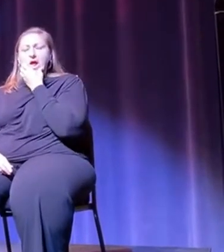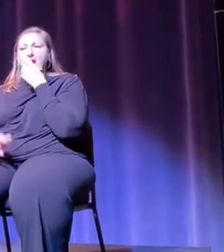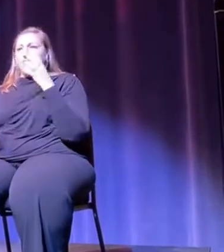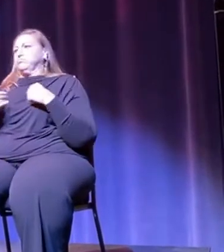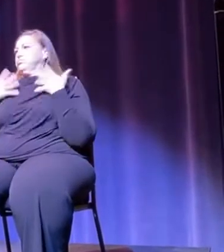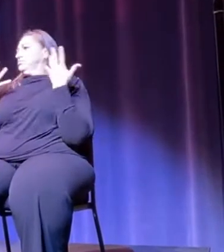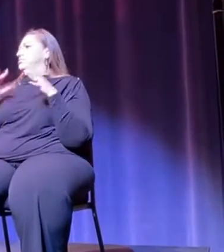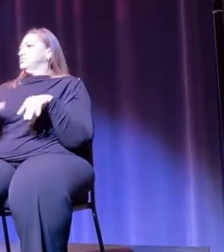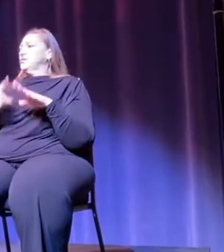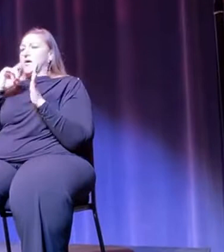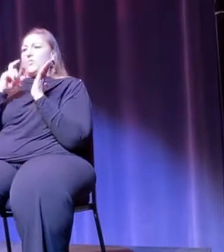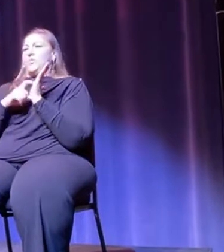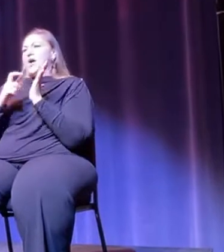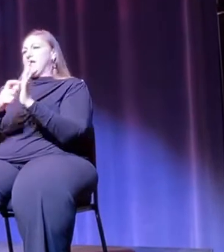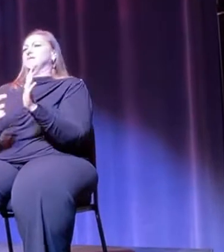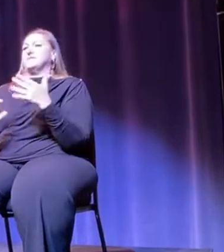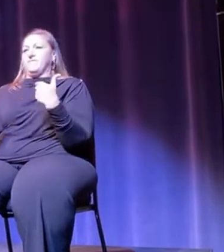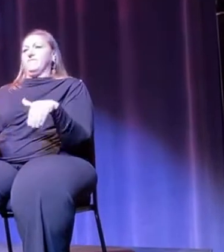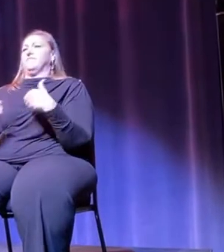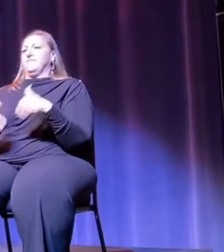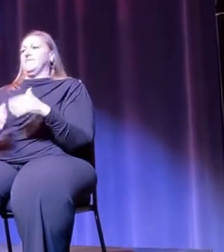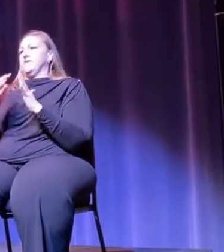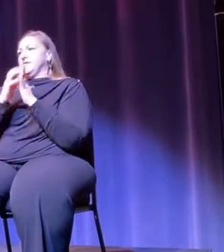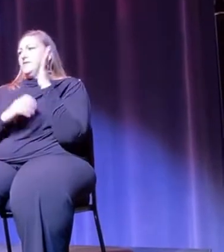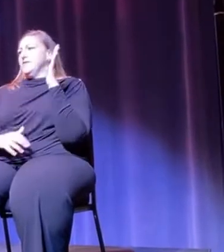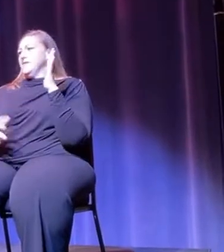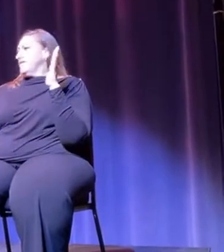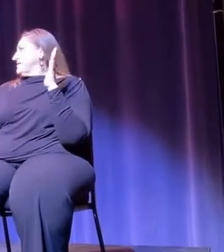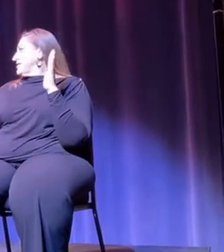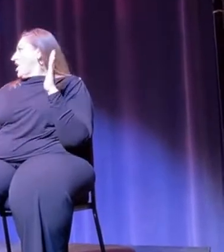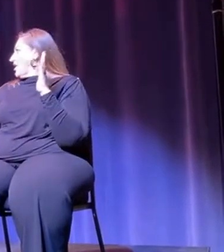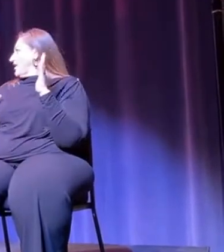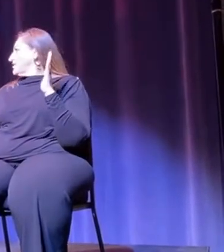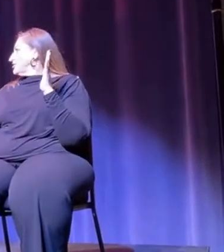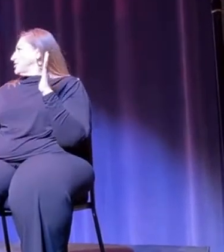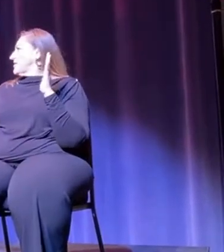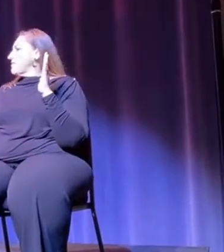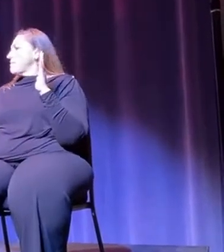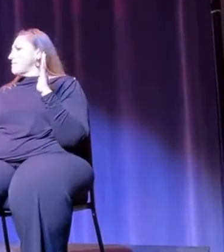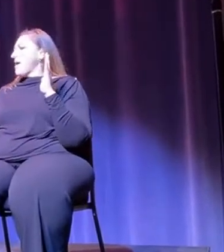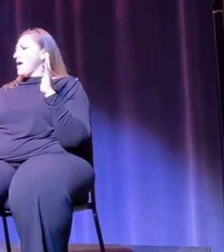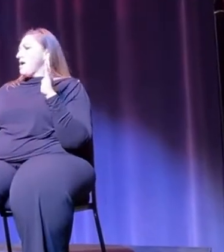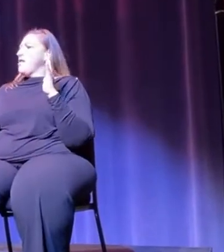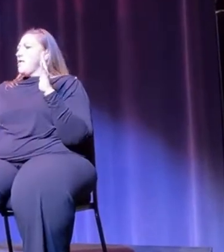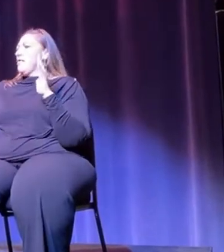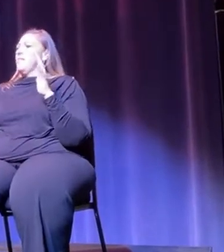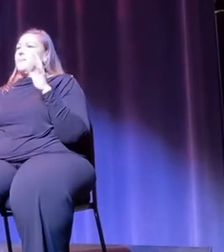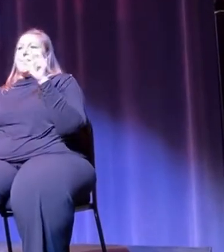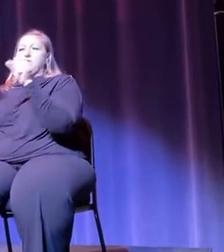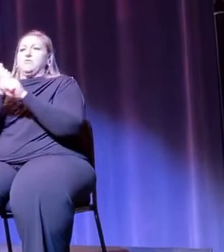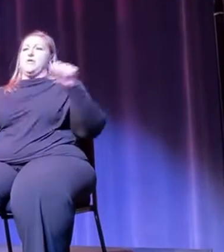and I wanna identify on the stage, right? This is an all Asian panel and we're talking about liberatory practice.